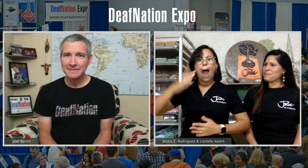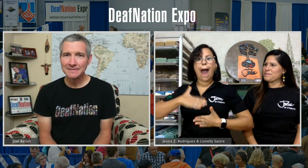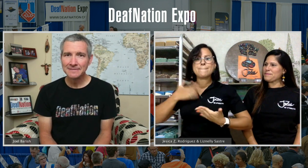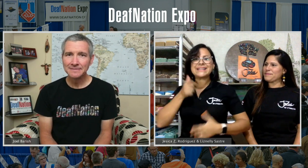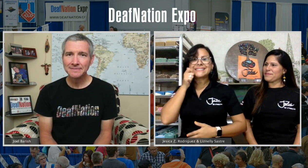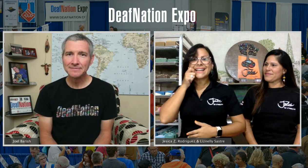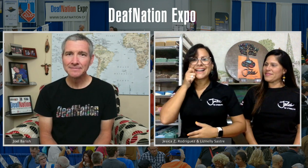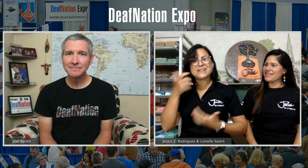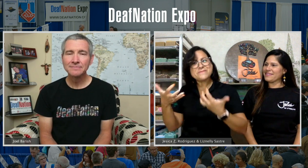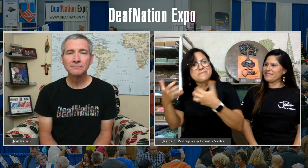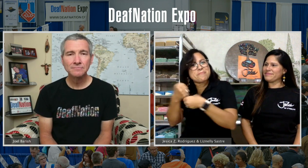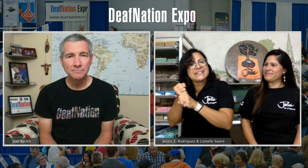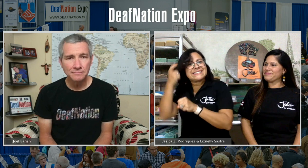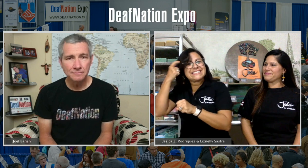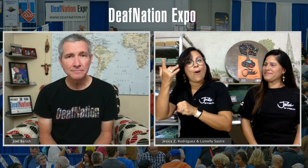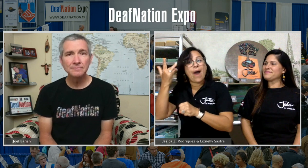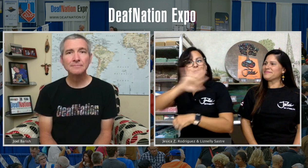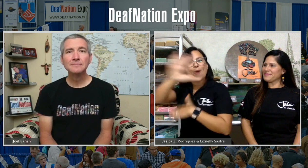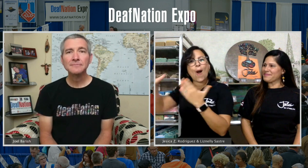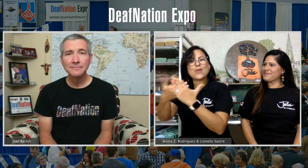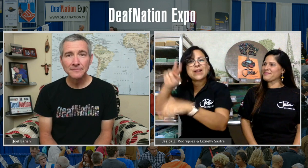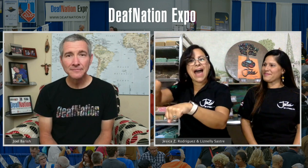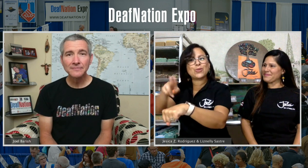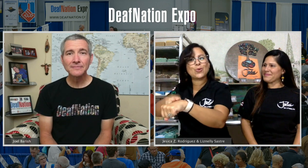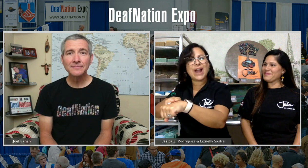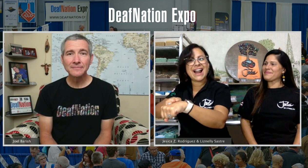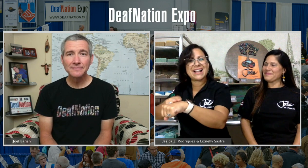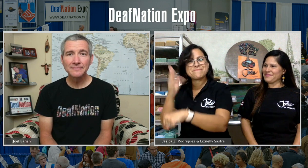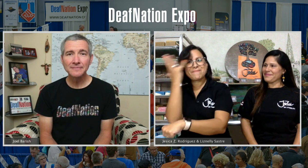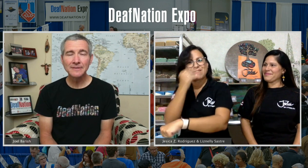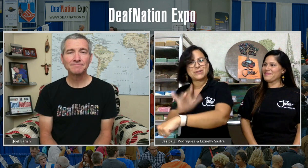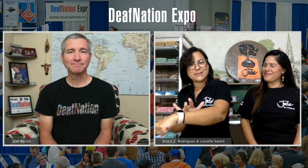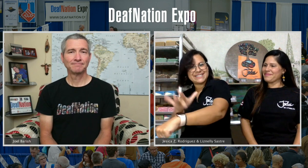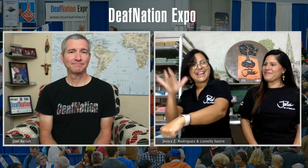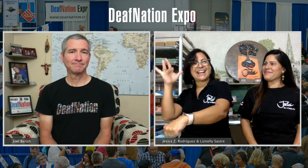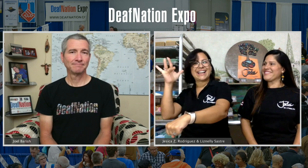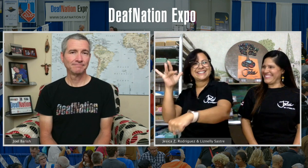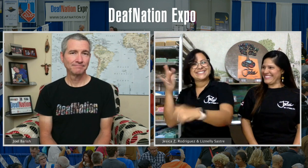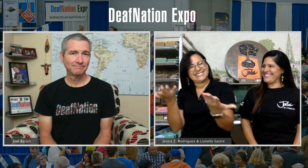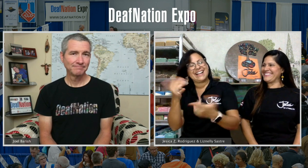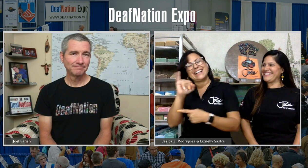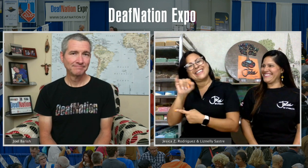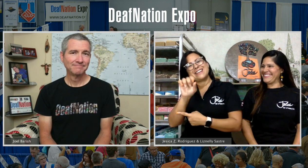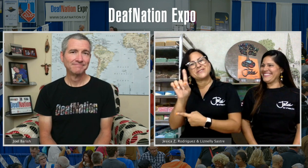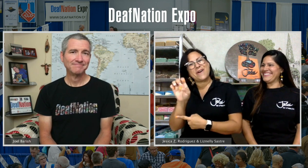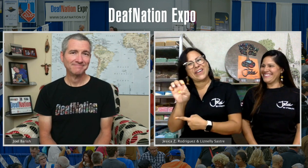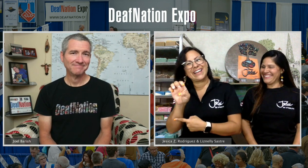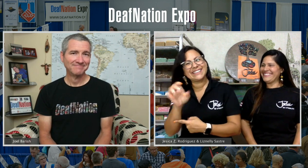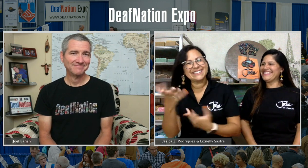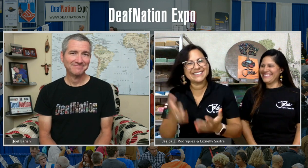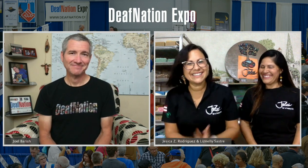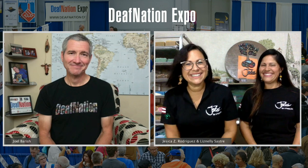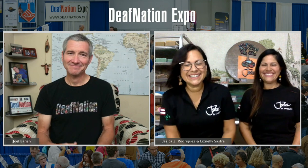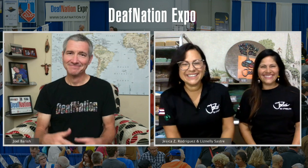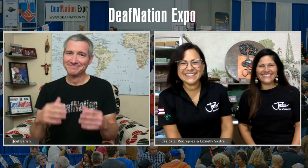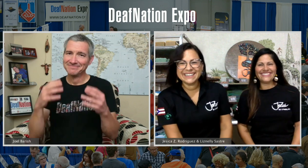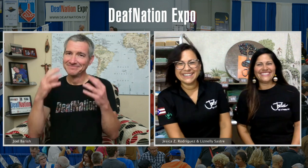and I thought “For happy skin”. Makes sense, because it’s all natural for beautiful skin. JeZoe.